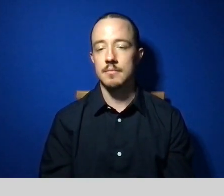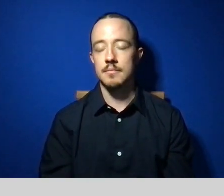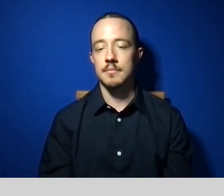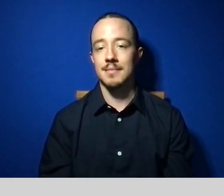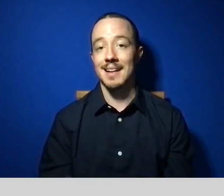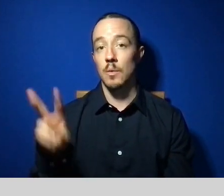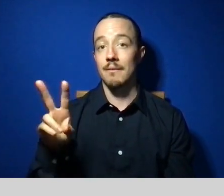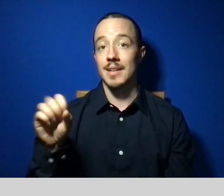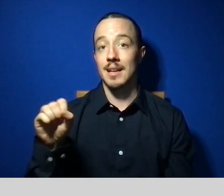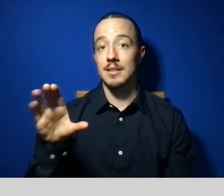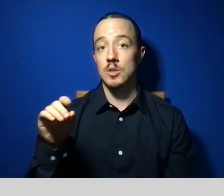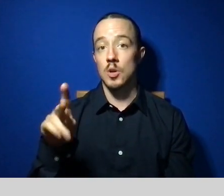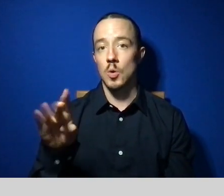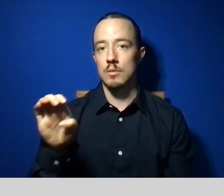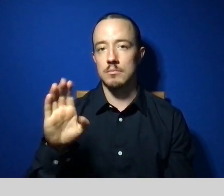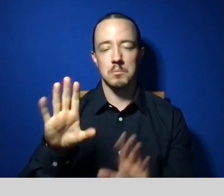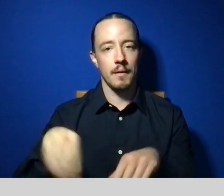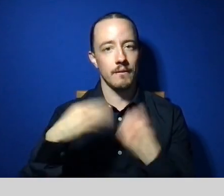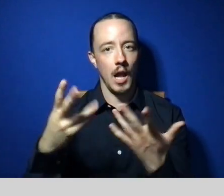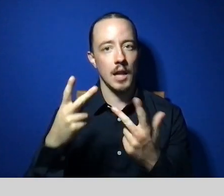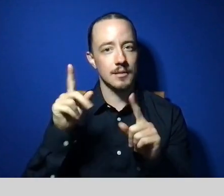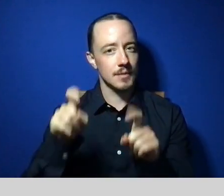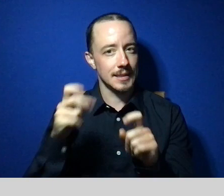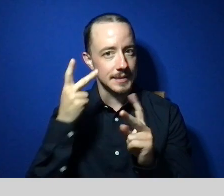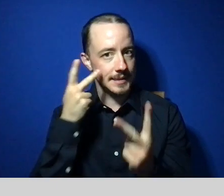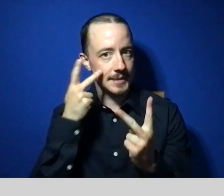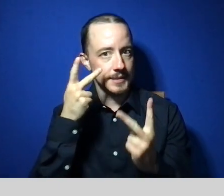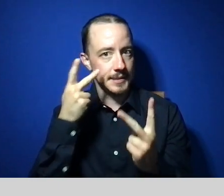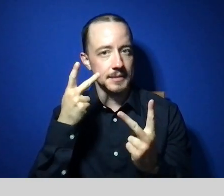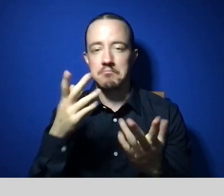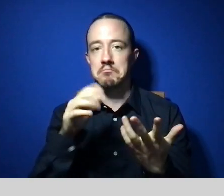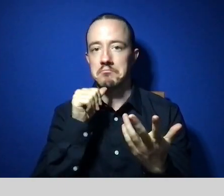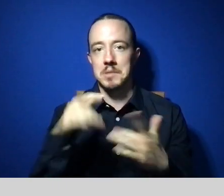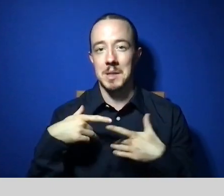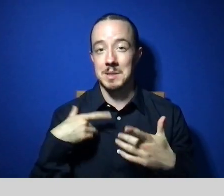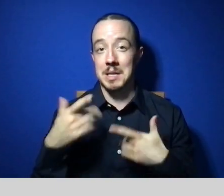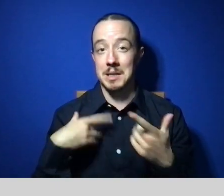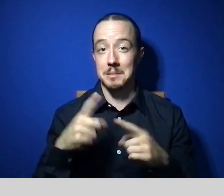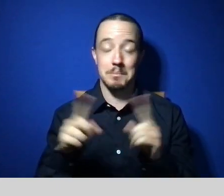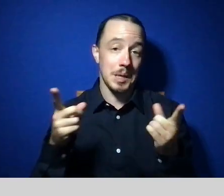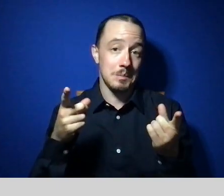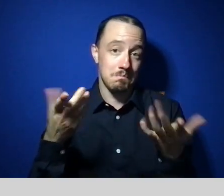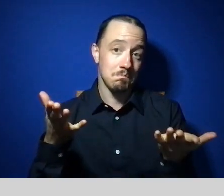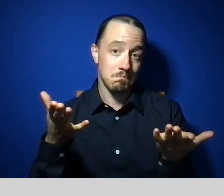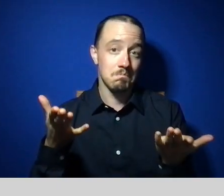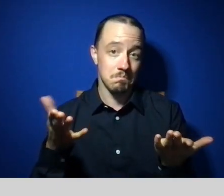of it, showing you what that looks like. Not very exciting, but it does explain what's going on. So now we need to bundle